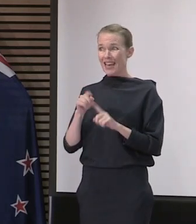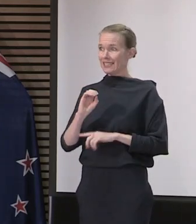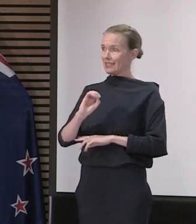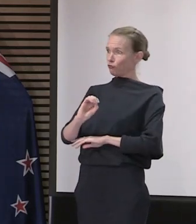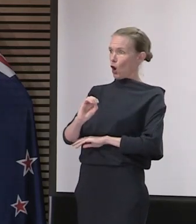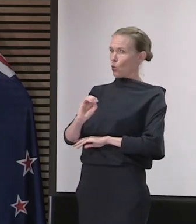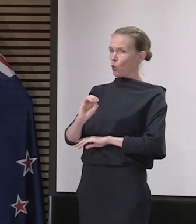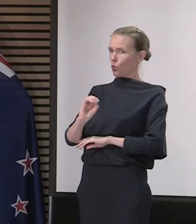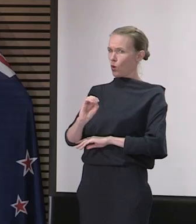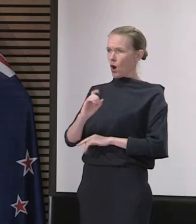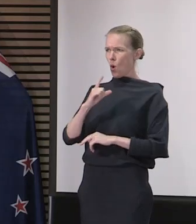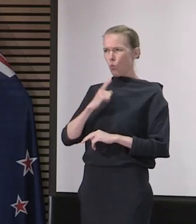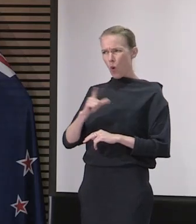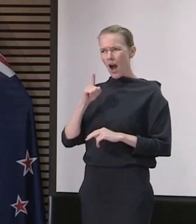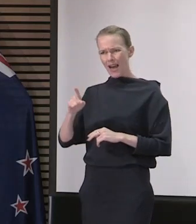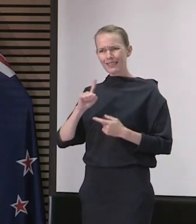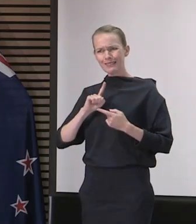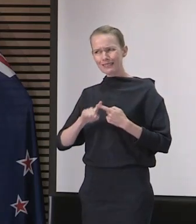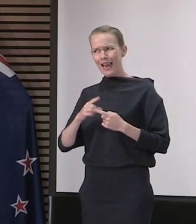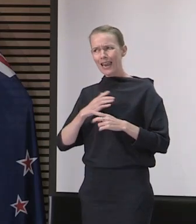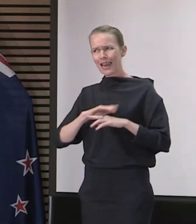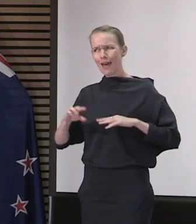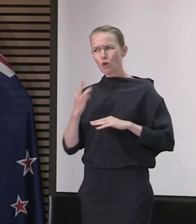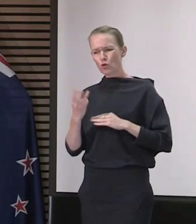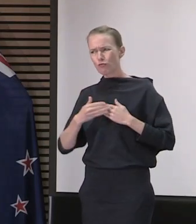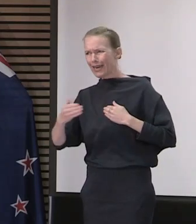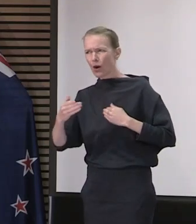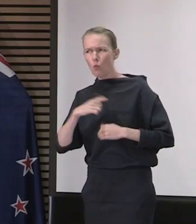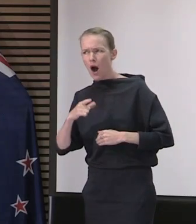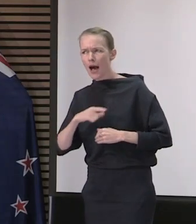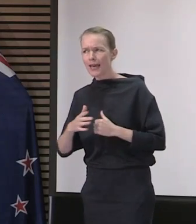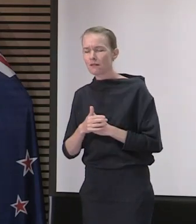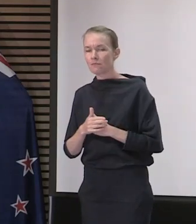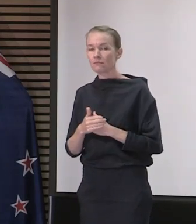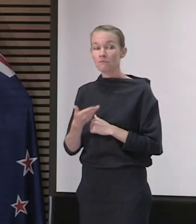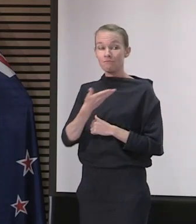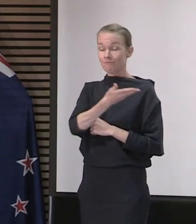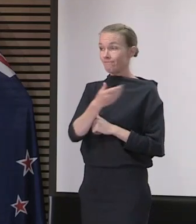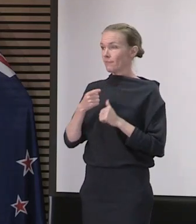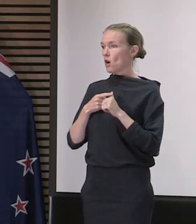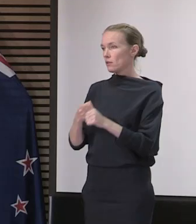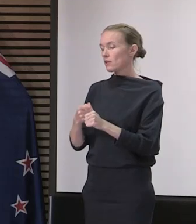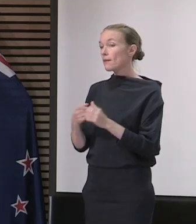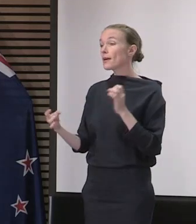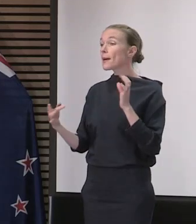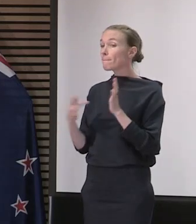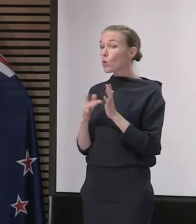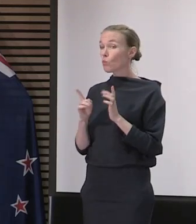explain why we need to still stay at level three for two weeks? Yes, and the important